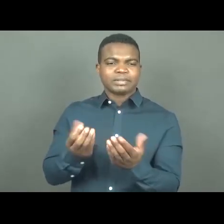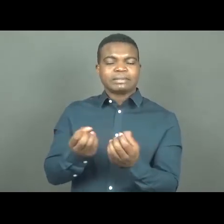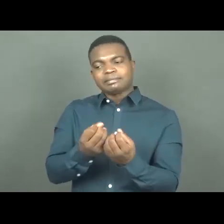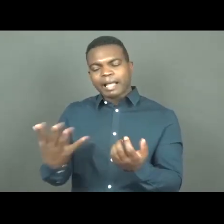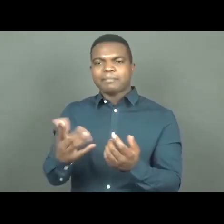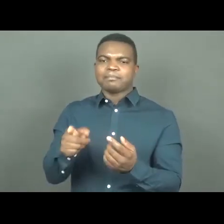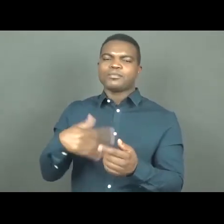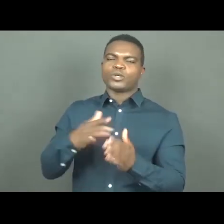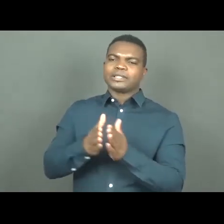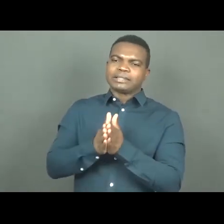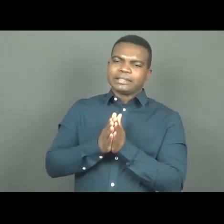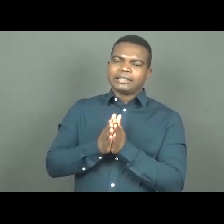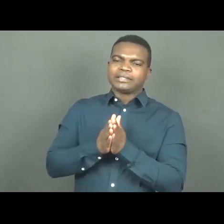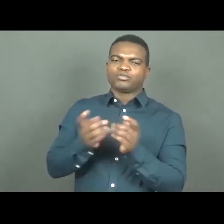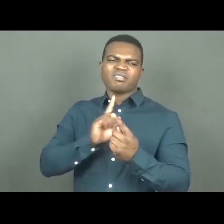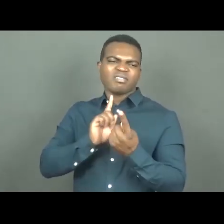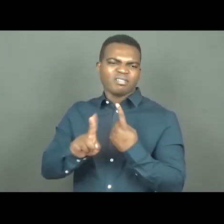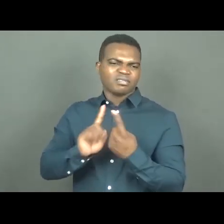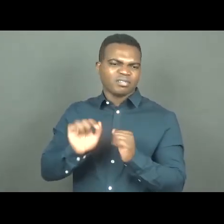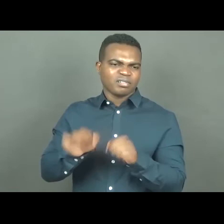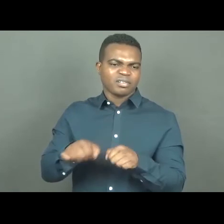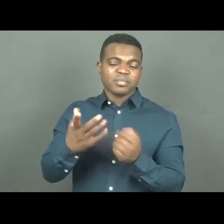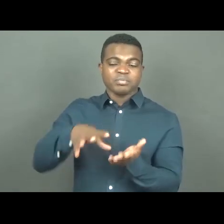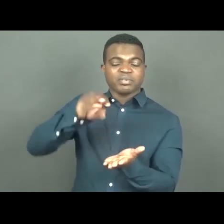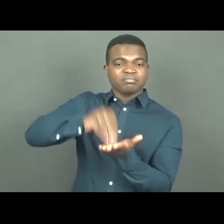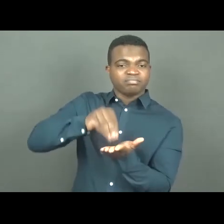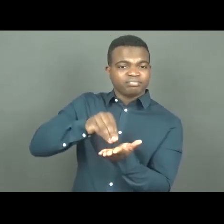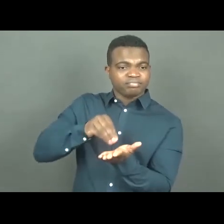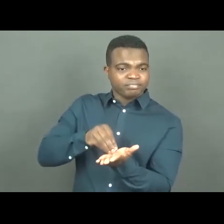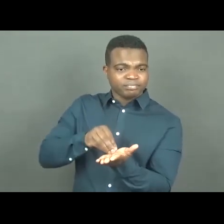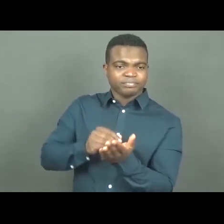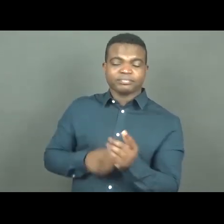Polly, if I could just come back to you because you have spoken about the DAC Marker. There is a